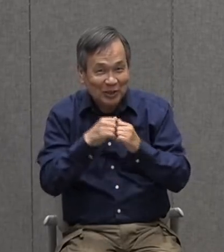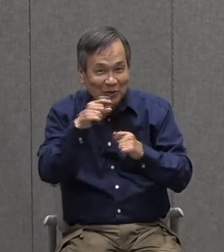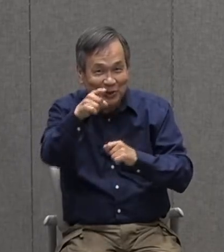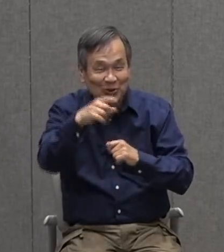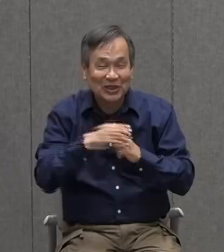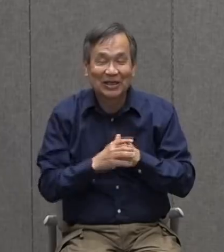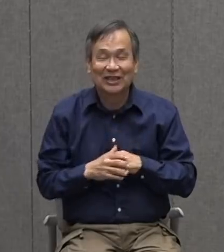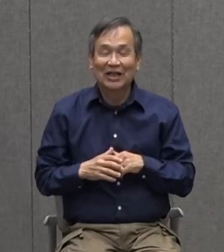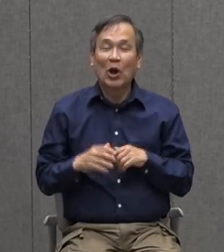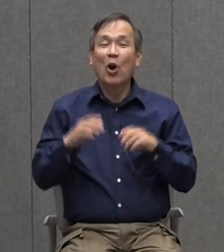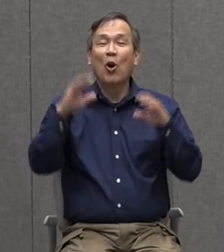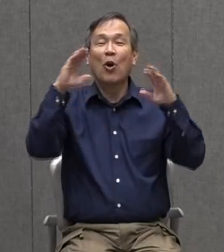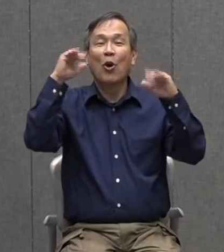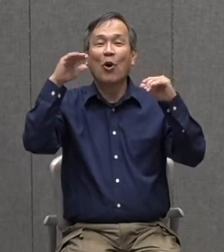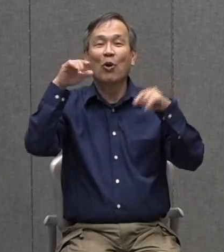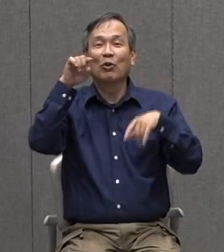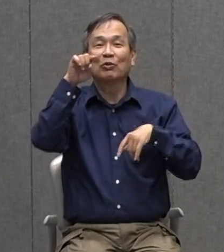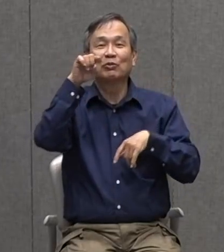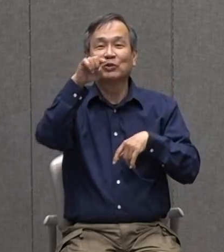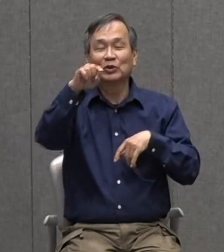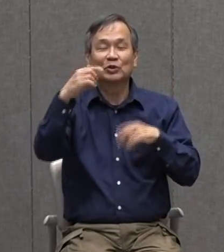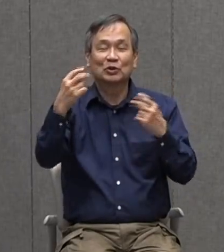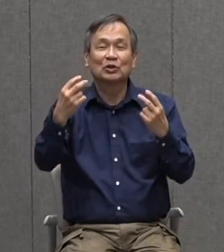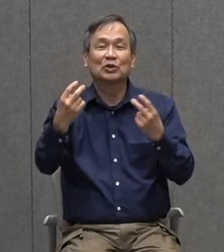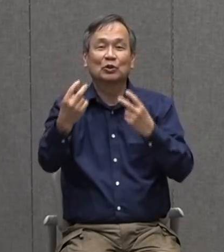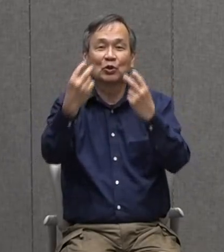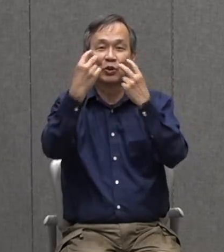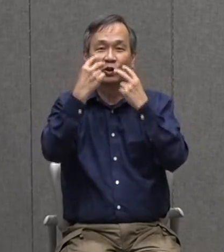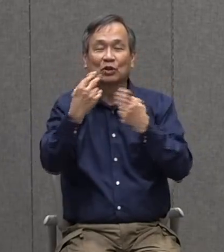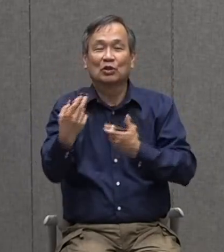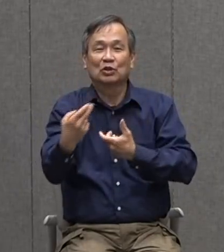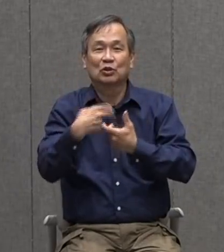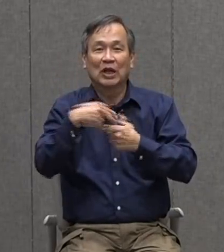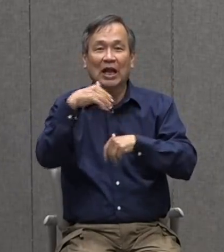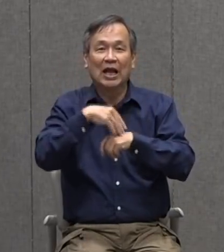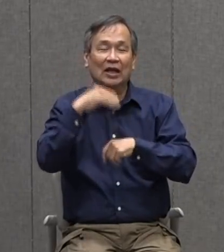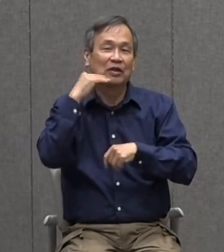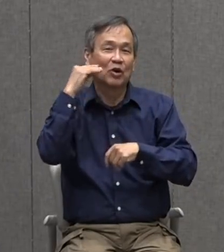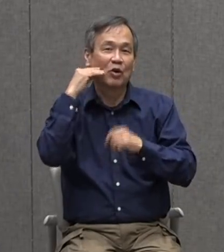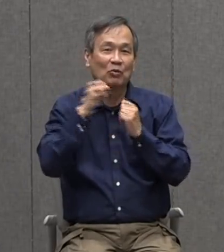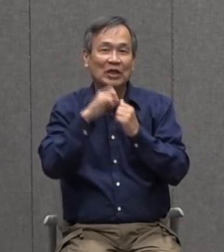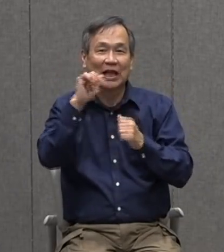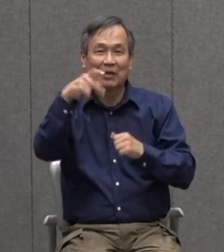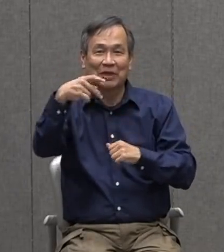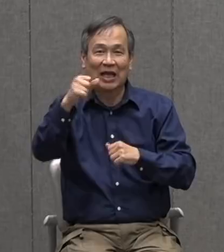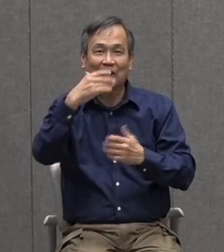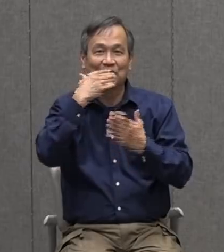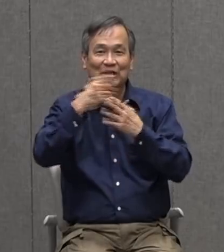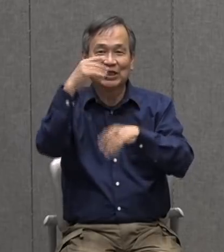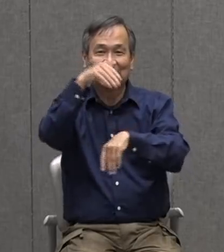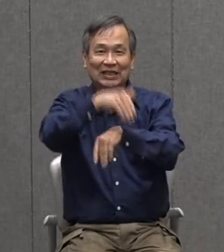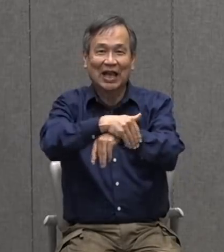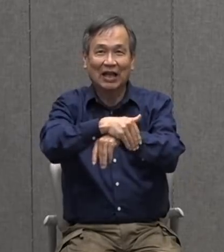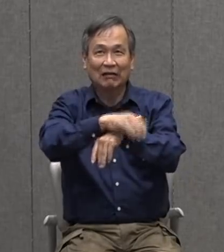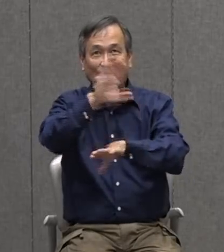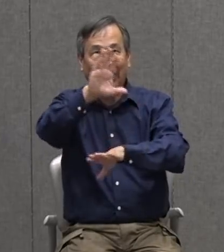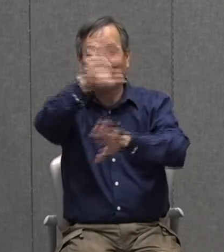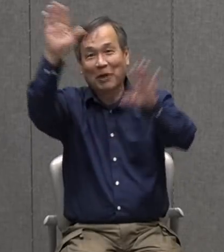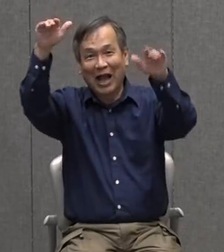And we certainly enjoyed you joining us here at @ Home with APS. Have a good evening, and have a good day.